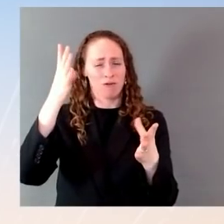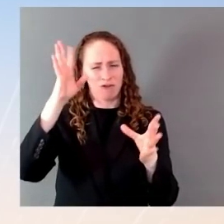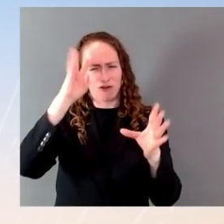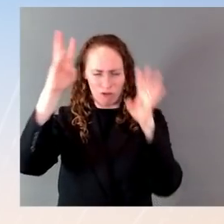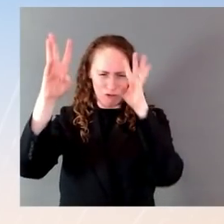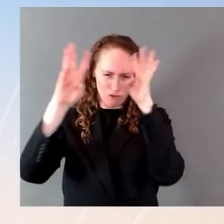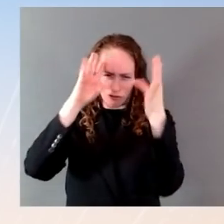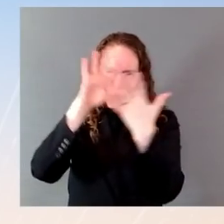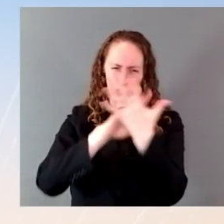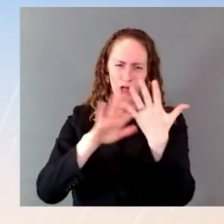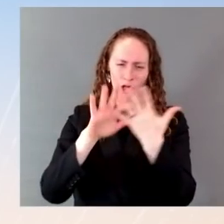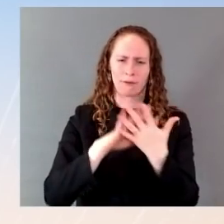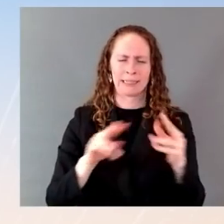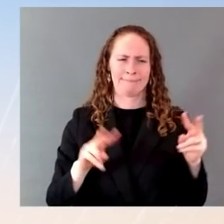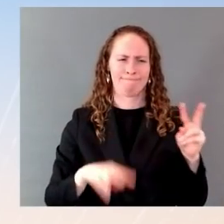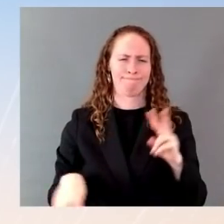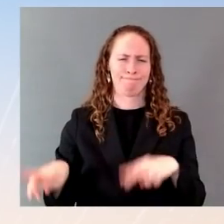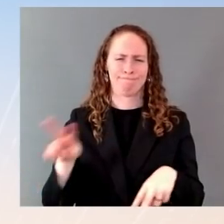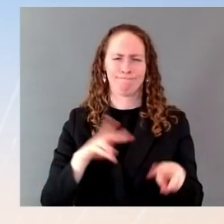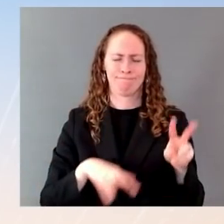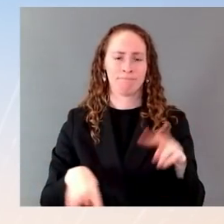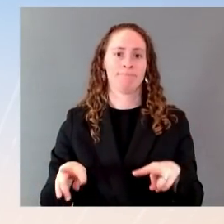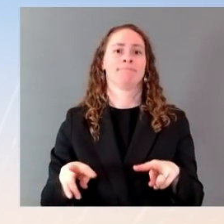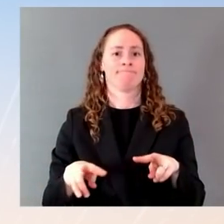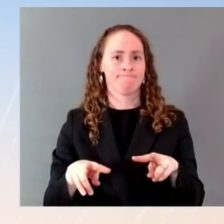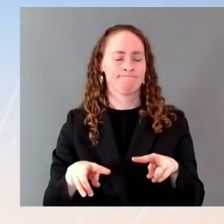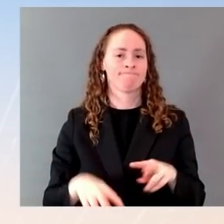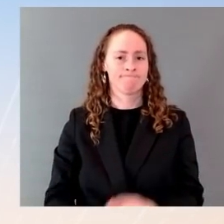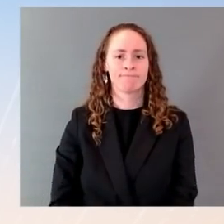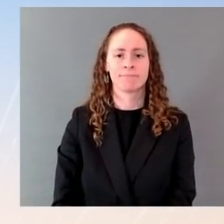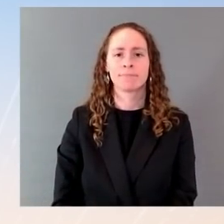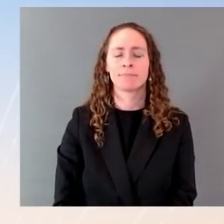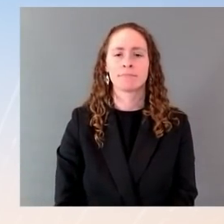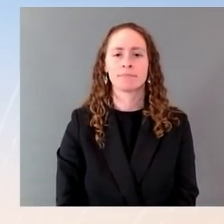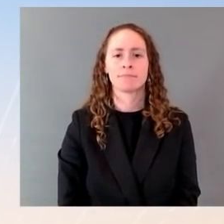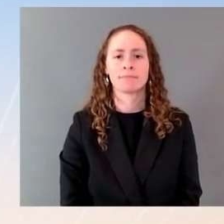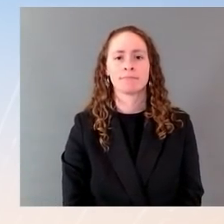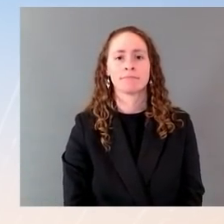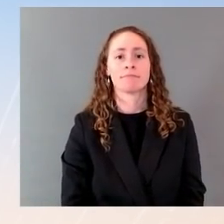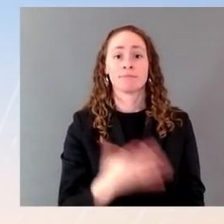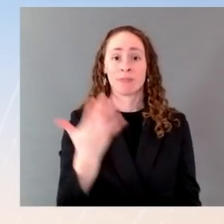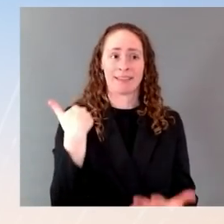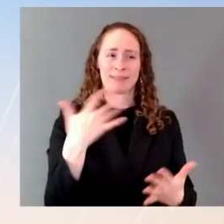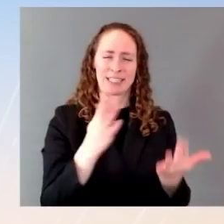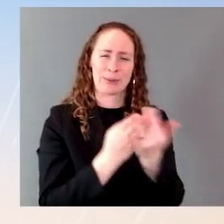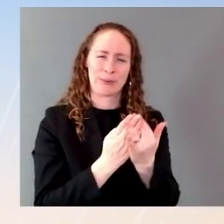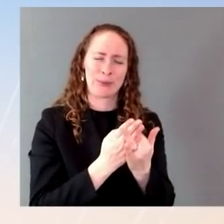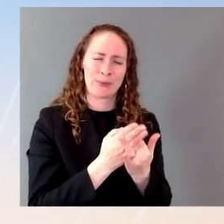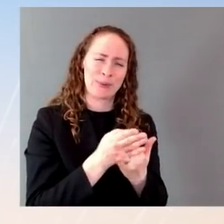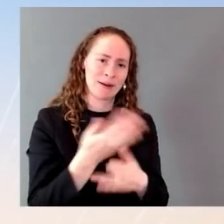who are conveying that Nord Stream 2 is the answer here. And what -- the point Jake was making --